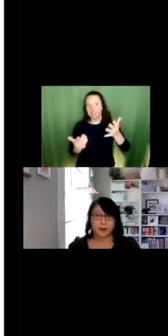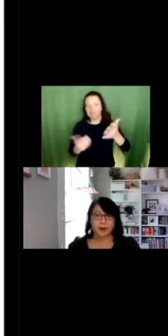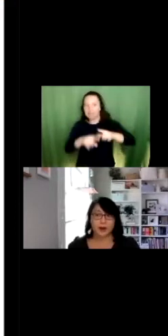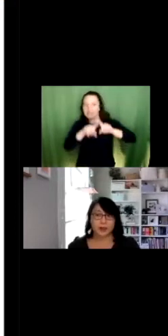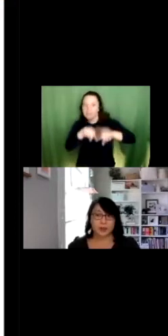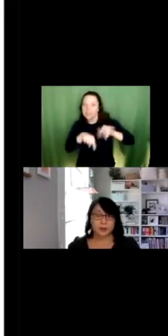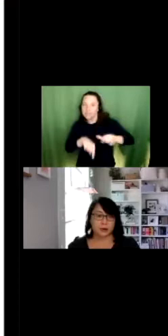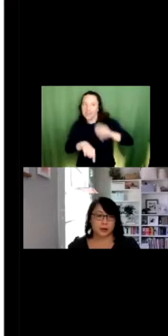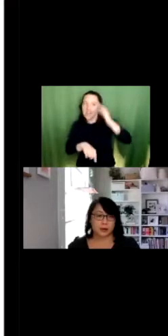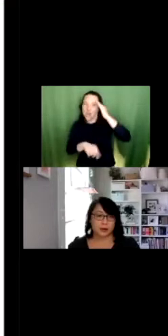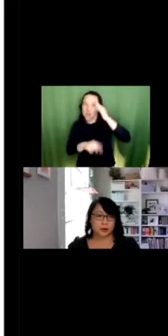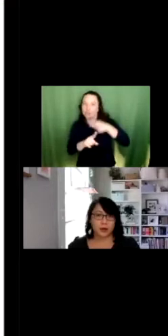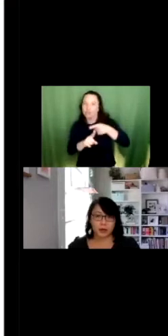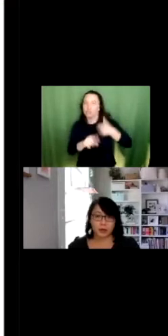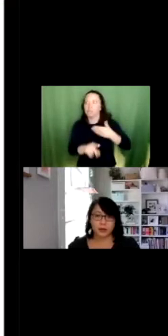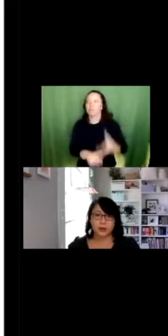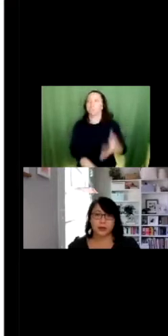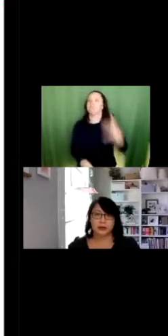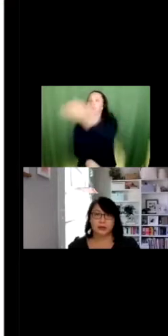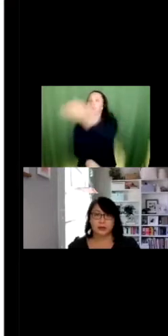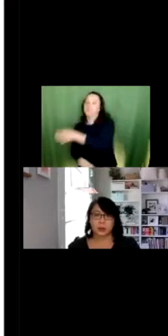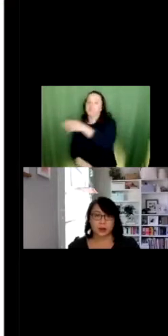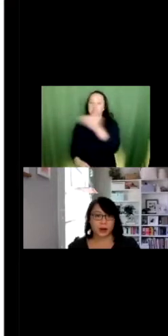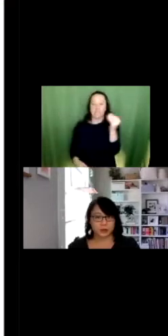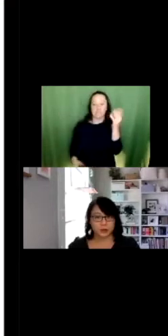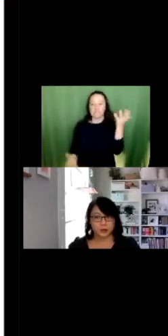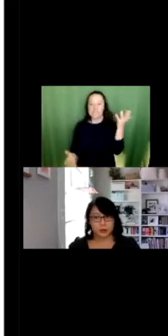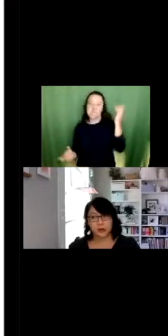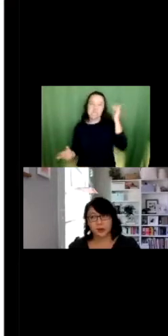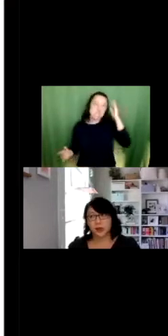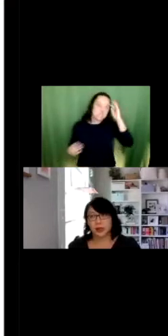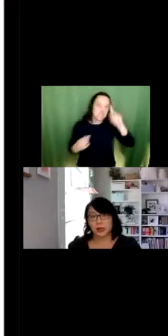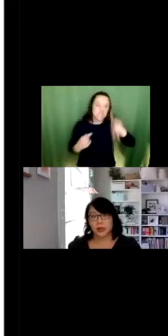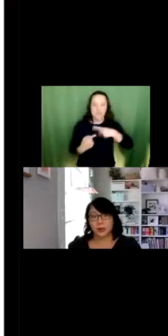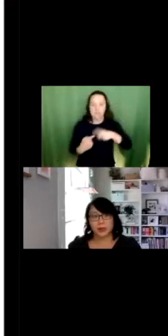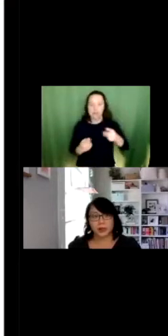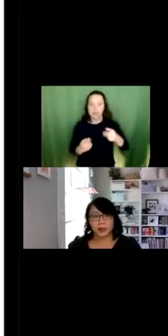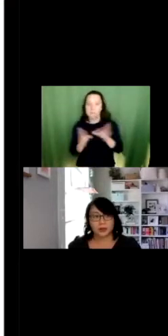and some of the precautions and public health concerns. So we decided to really